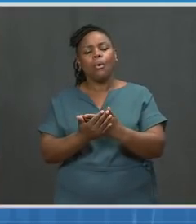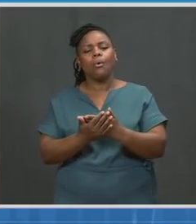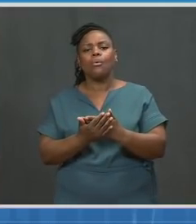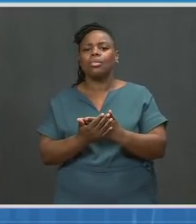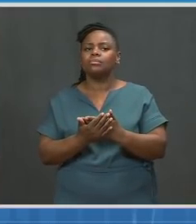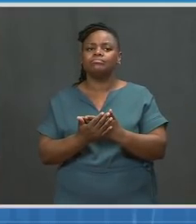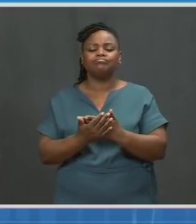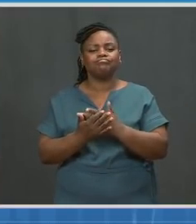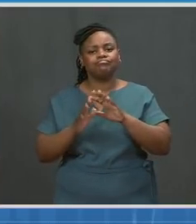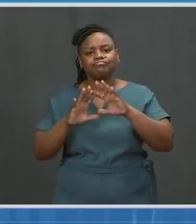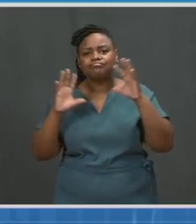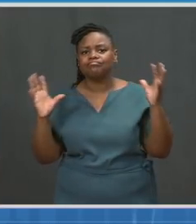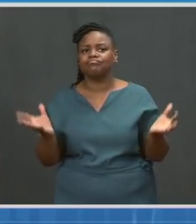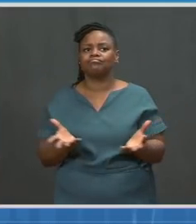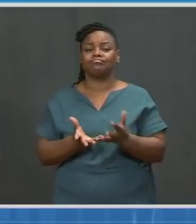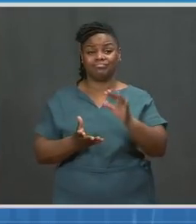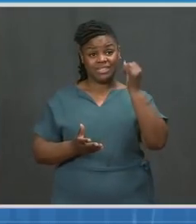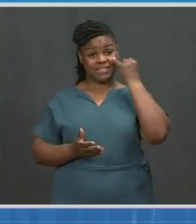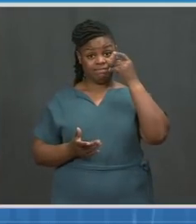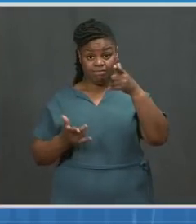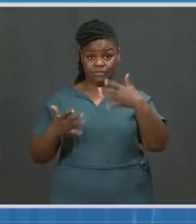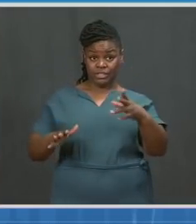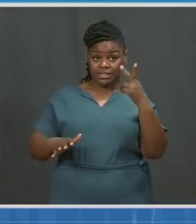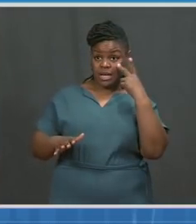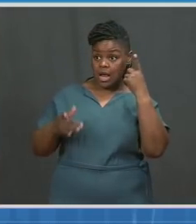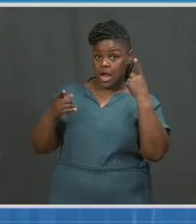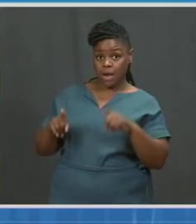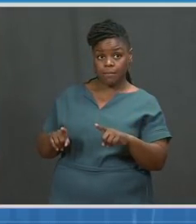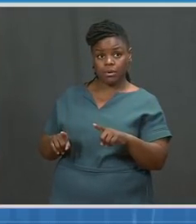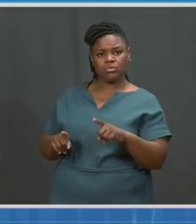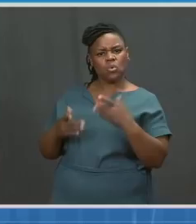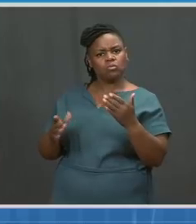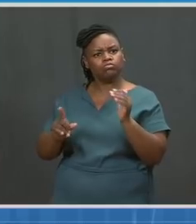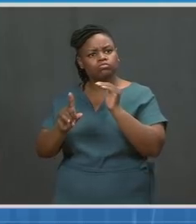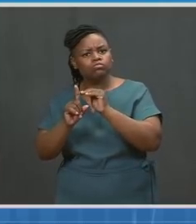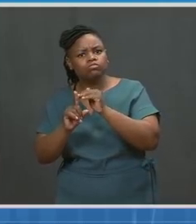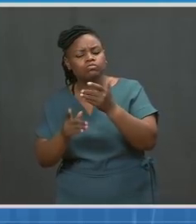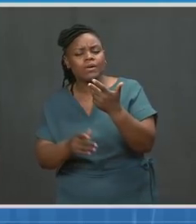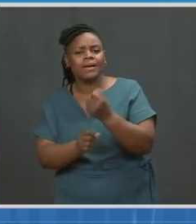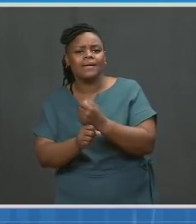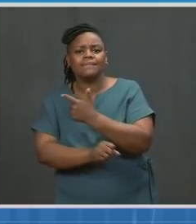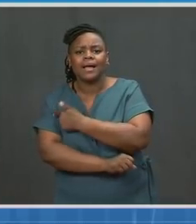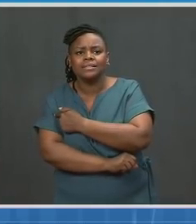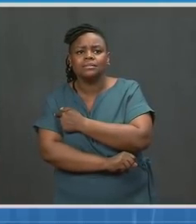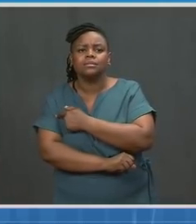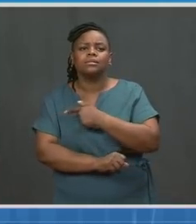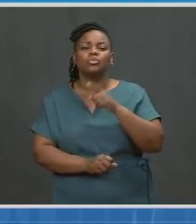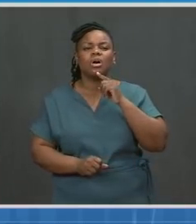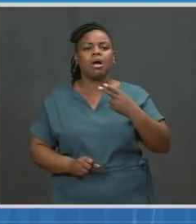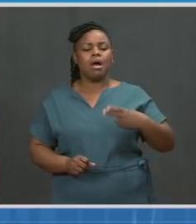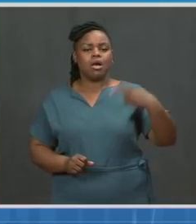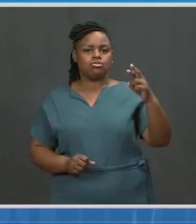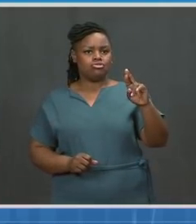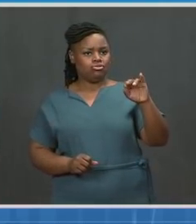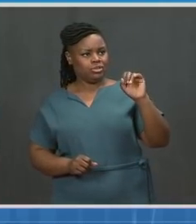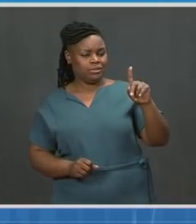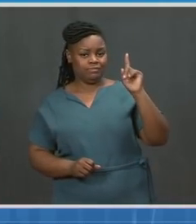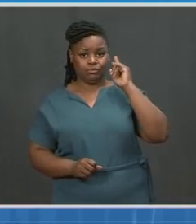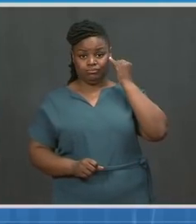you that now is the time. Your risk from being unvaccinated is too high. Please make an appointment today.